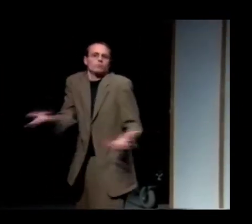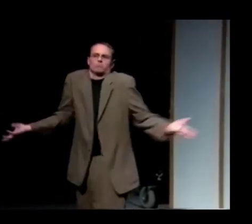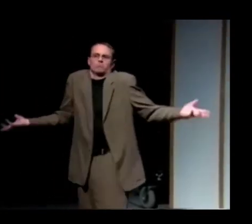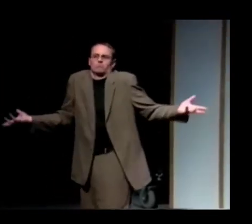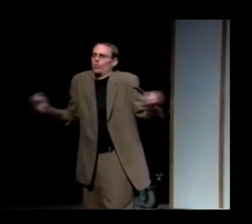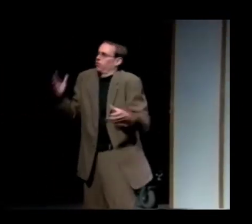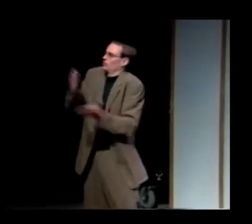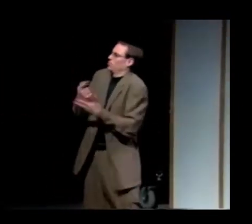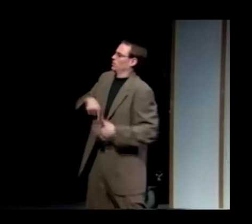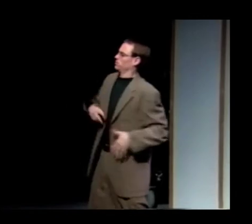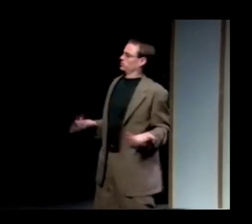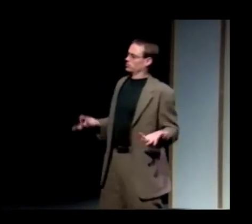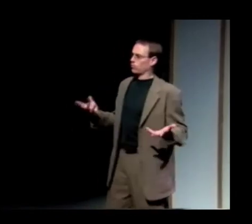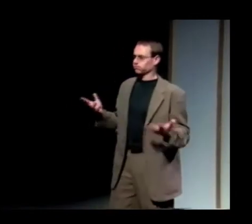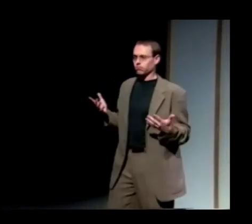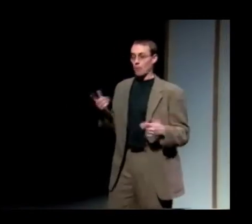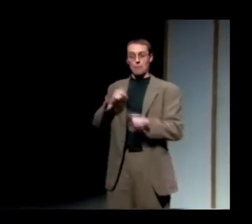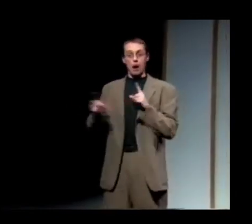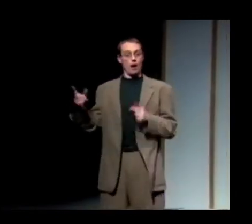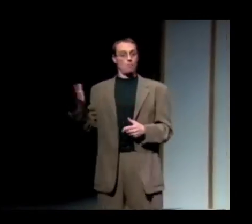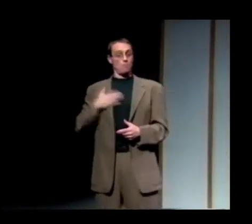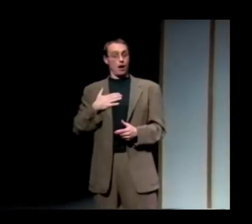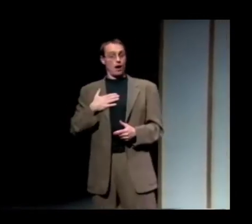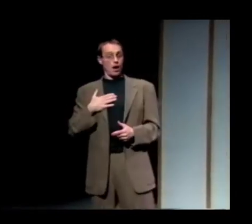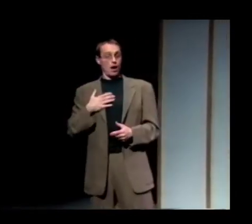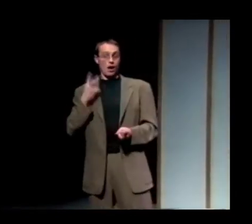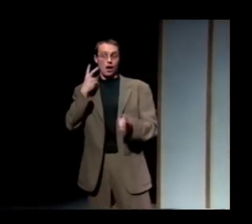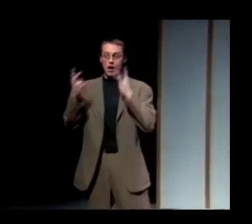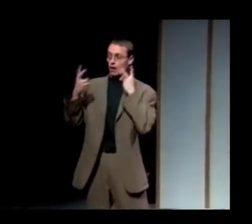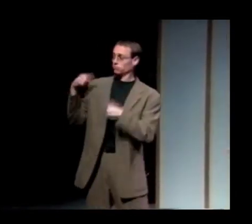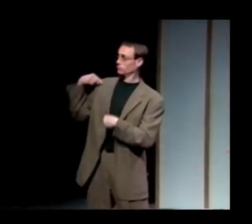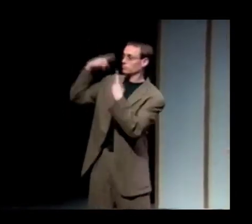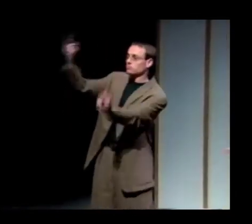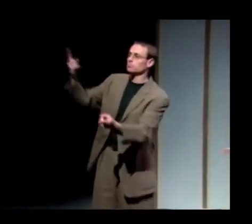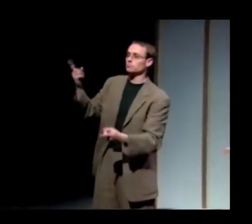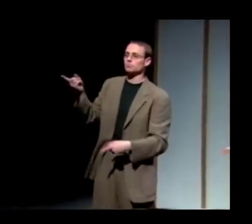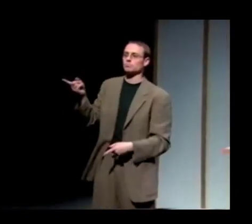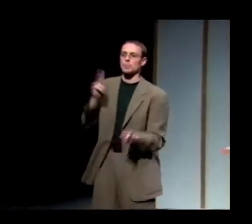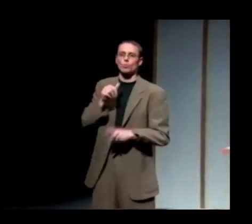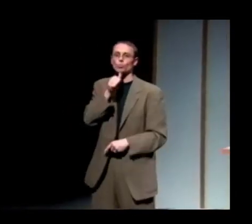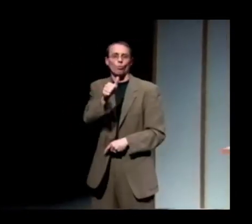TO CINEMATIC TECHNIQUES AND THEN ANALYZED IT.